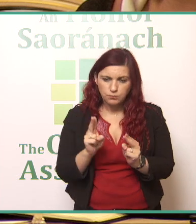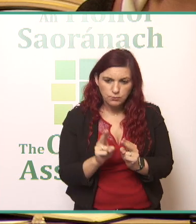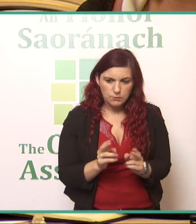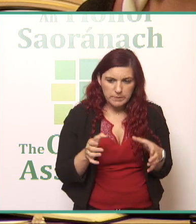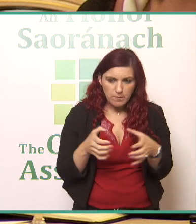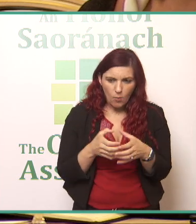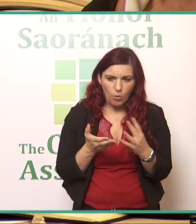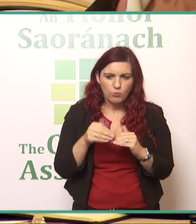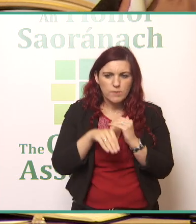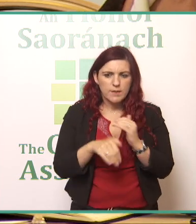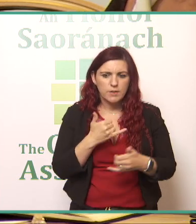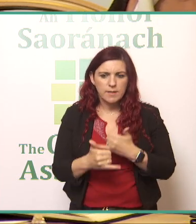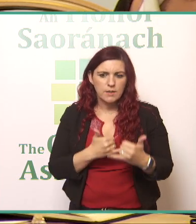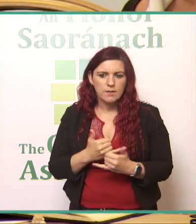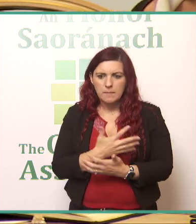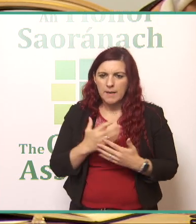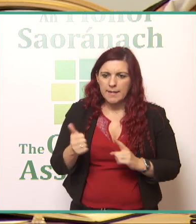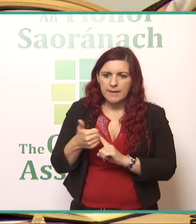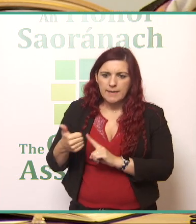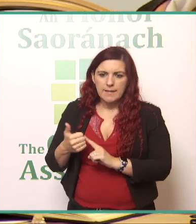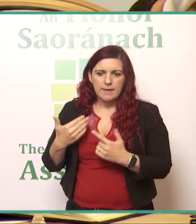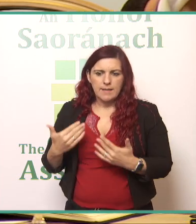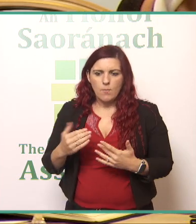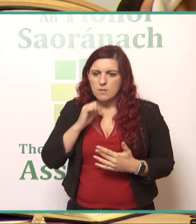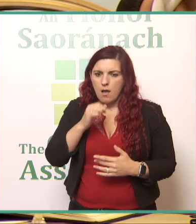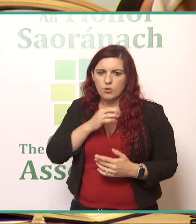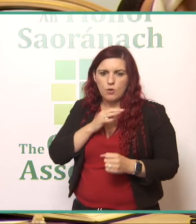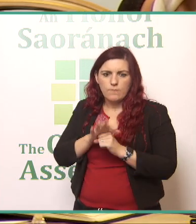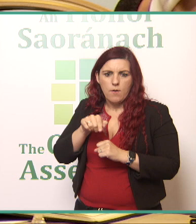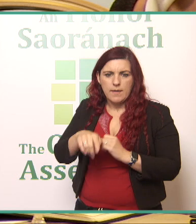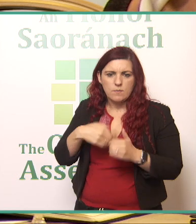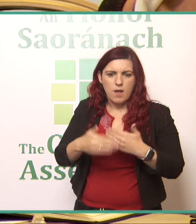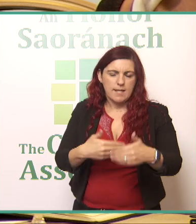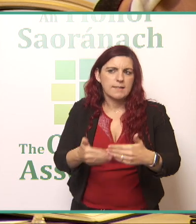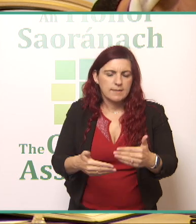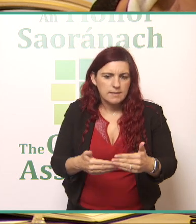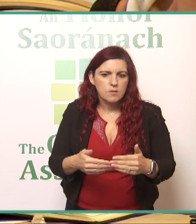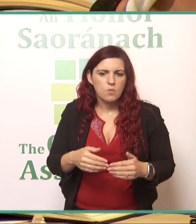recession years they took an awful hit and that was not good for this process but I would argue